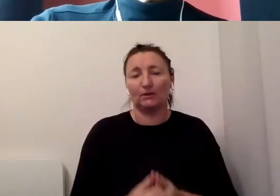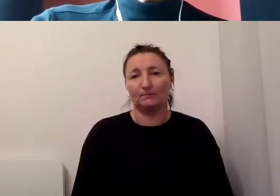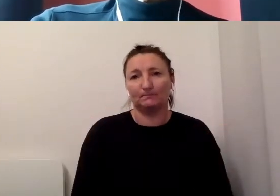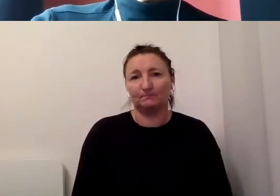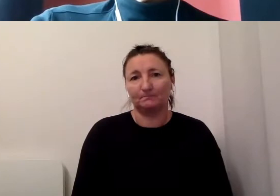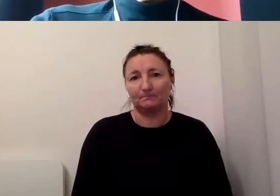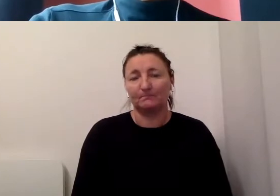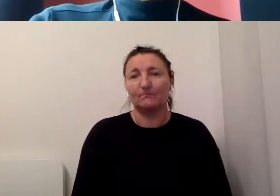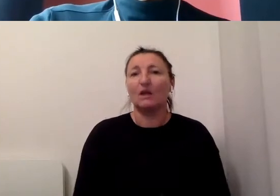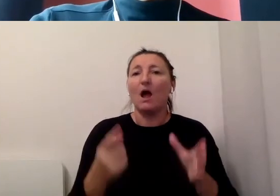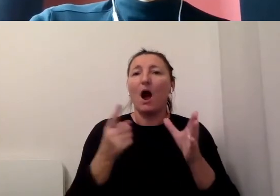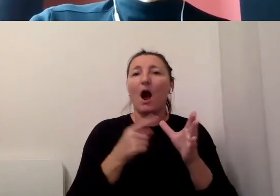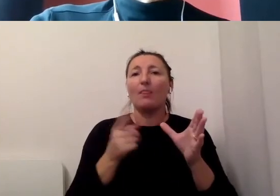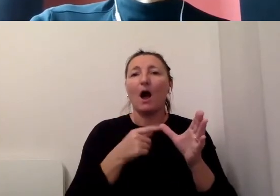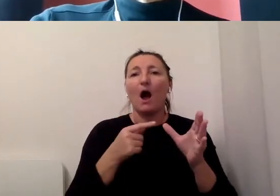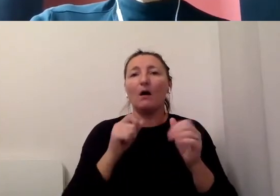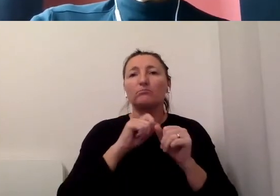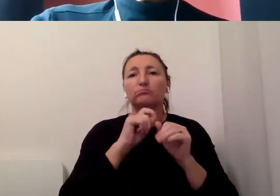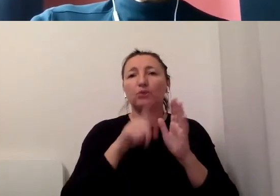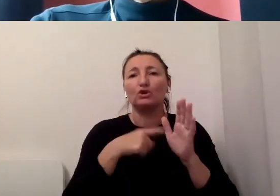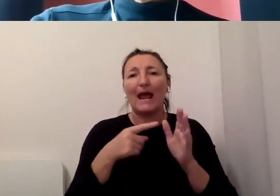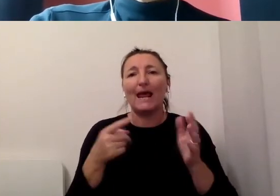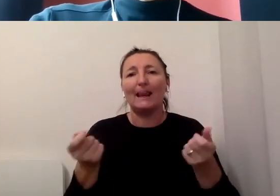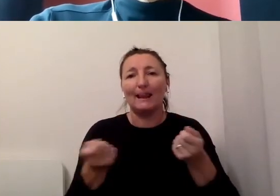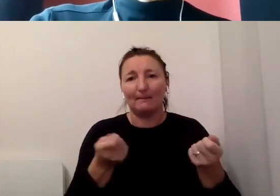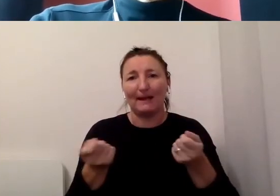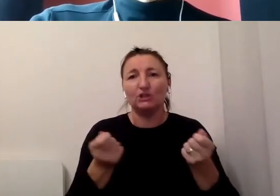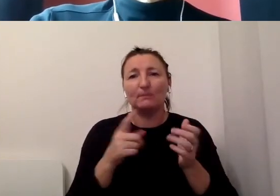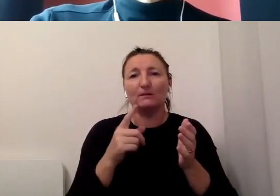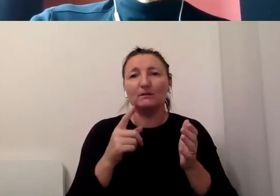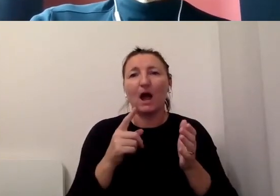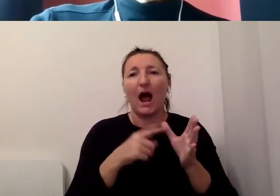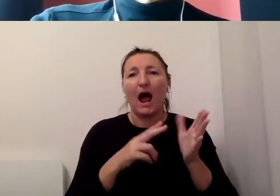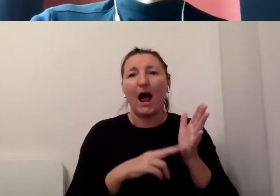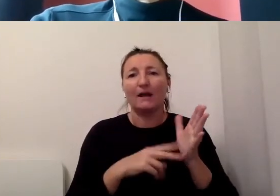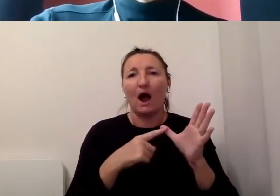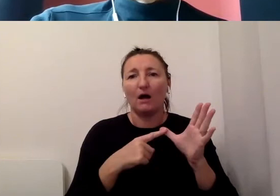to join her, is Anna, who couldn't be with us today. And Anna is working on a Go campaign.